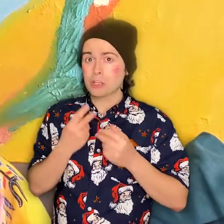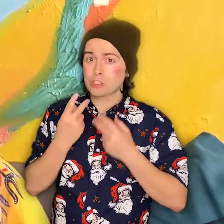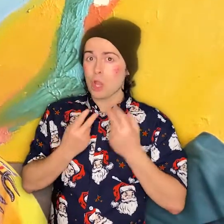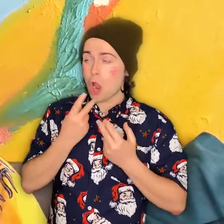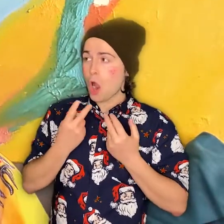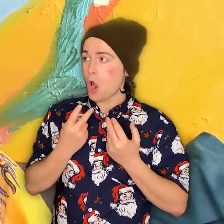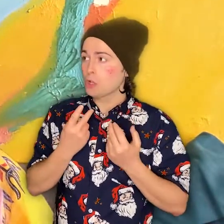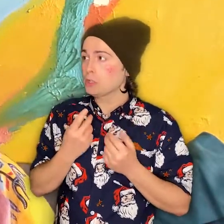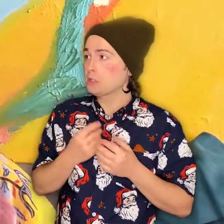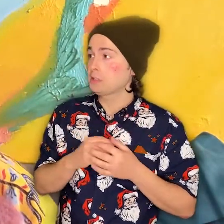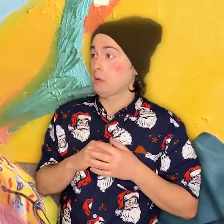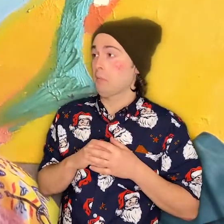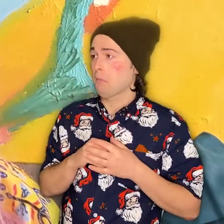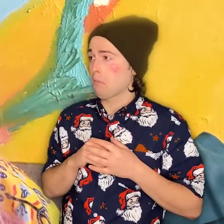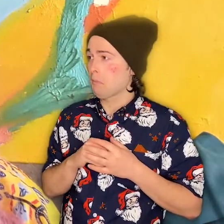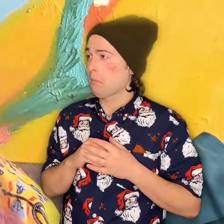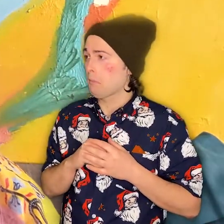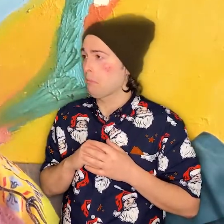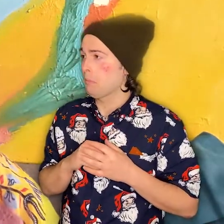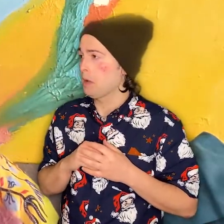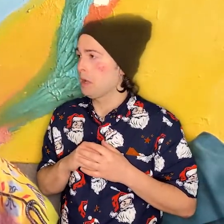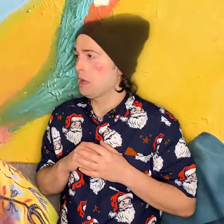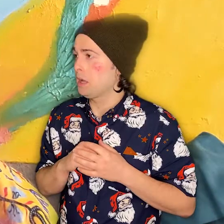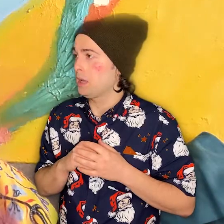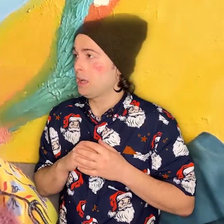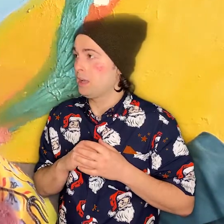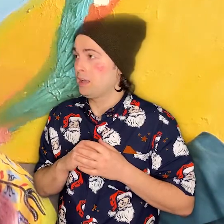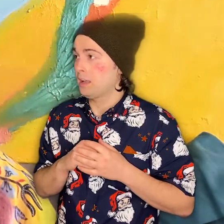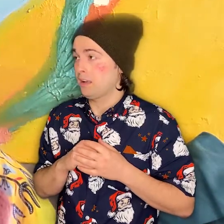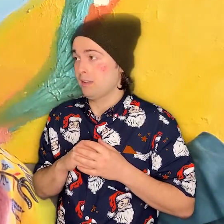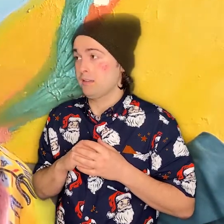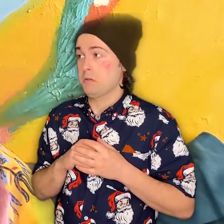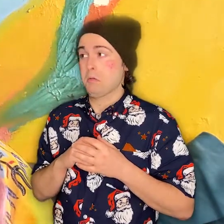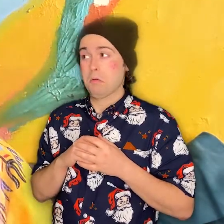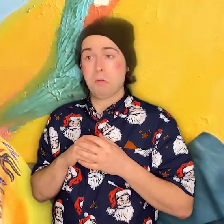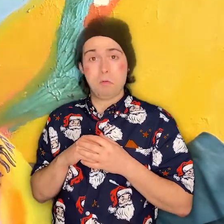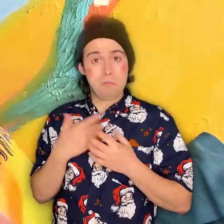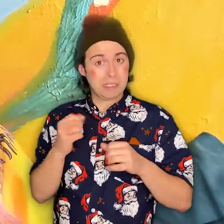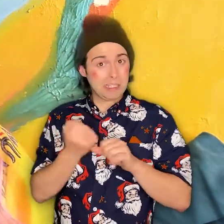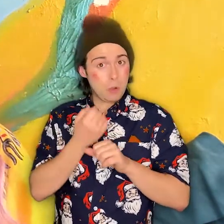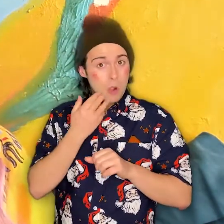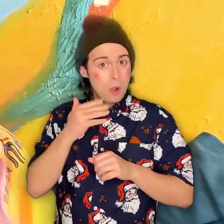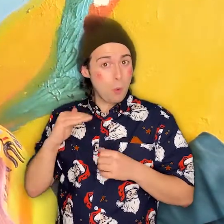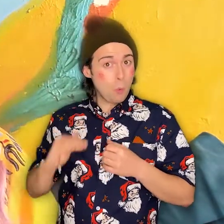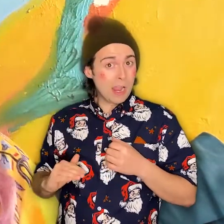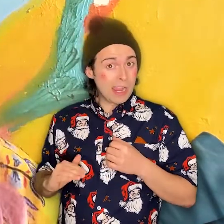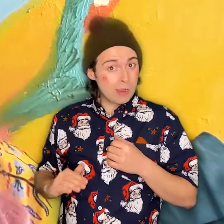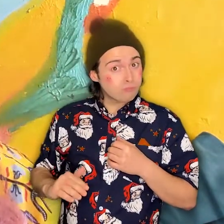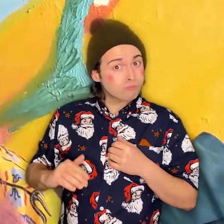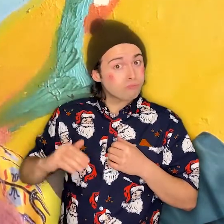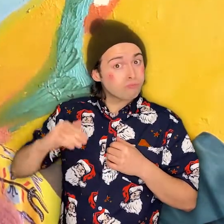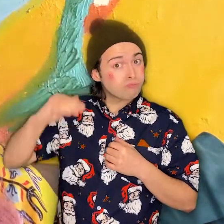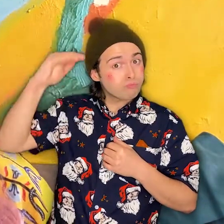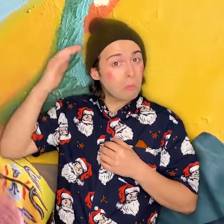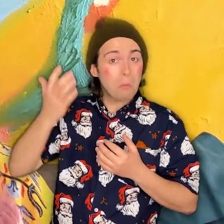That’s how I knew I was destined to be a pop star. Do you want to know a wee secret boys and girls?